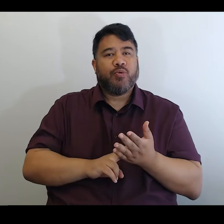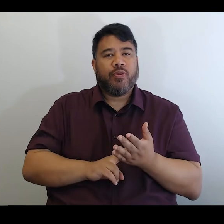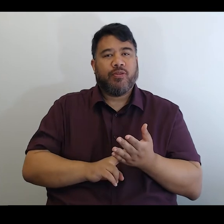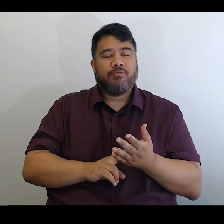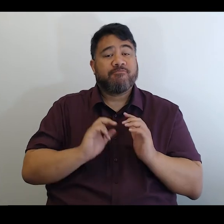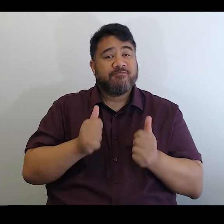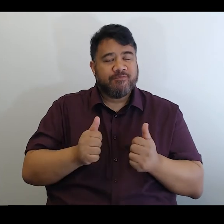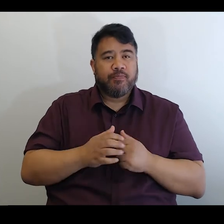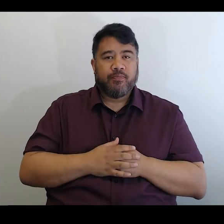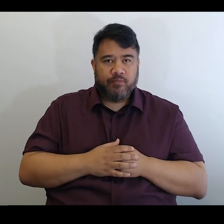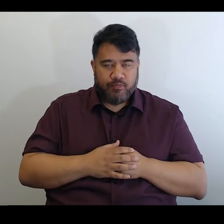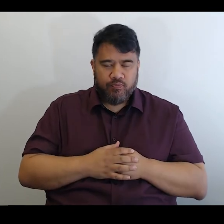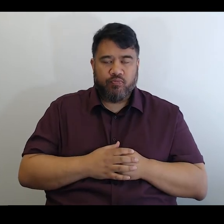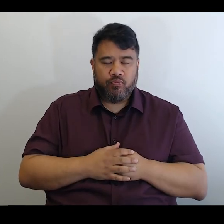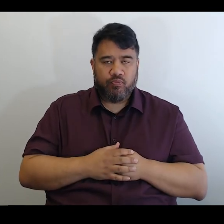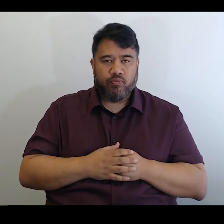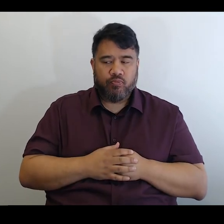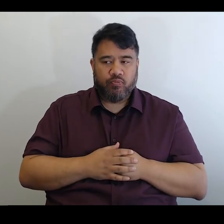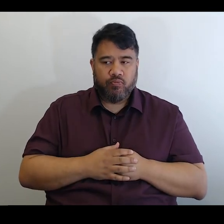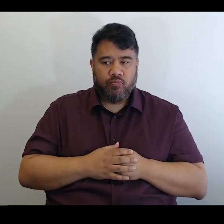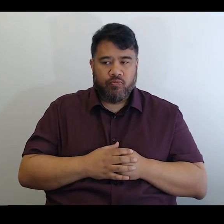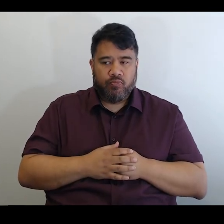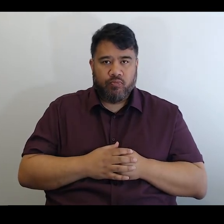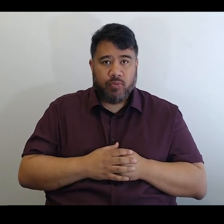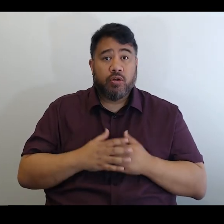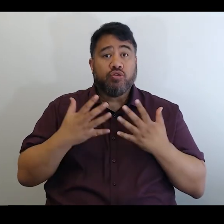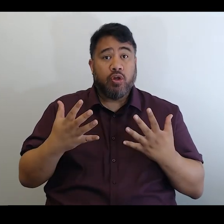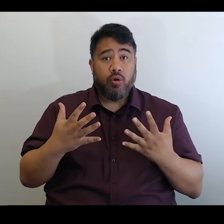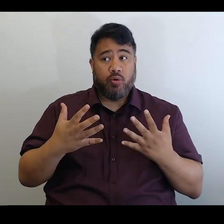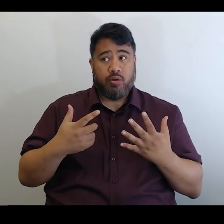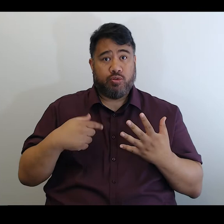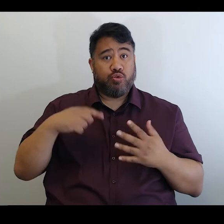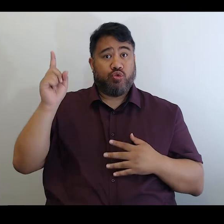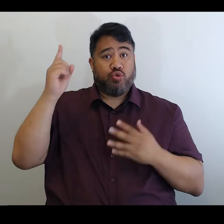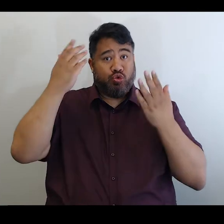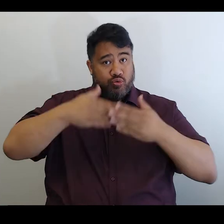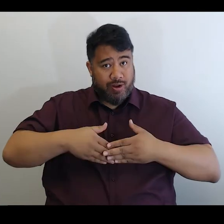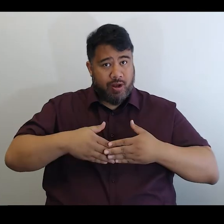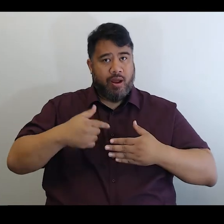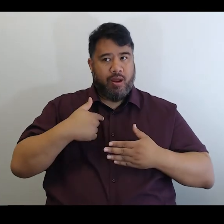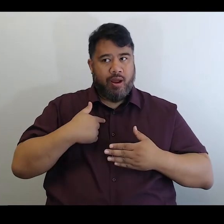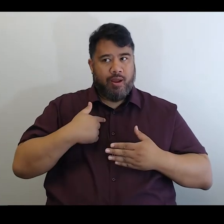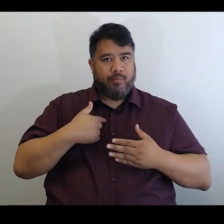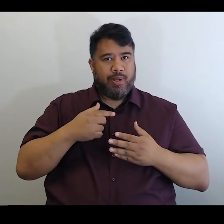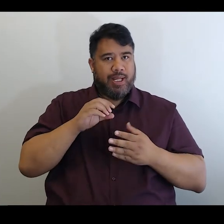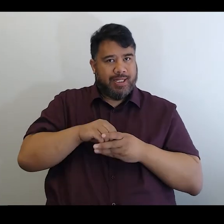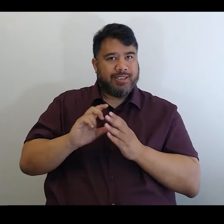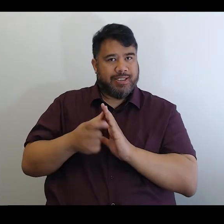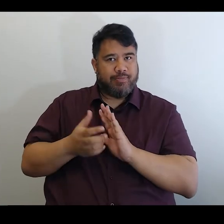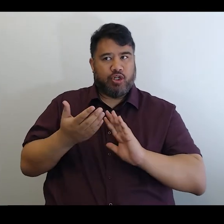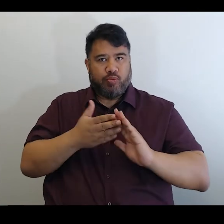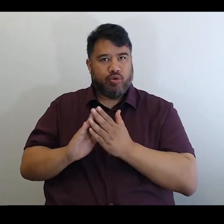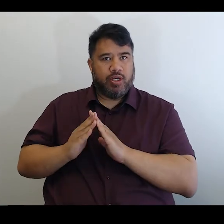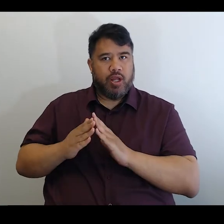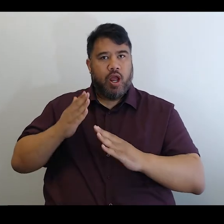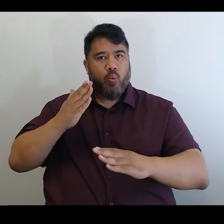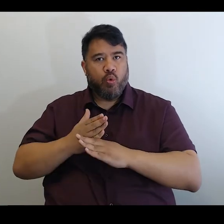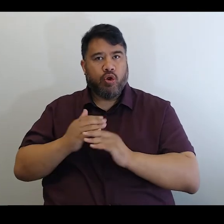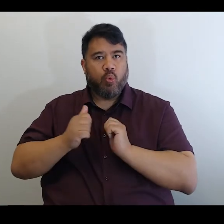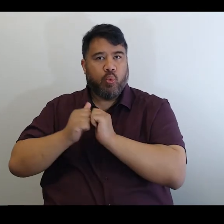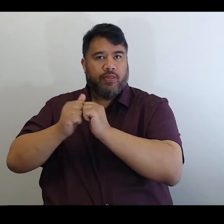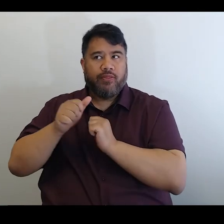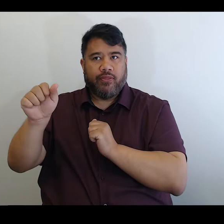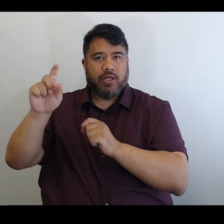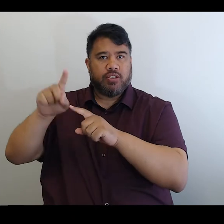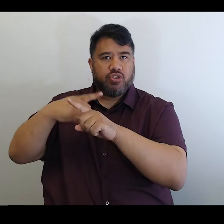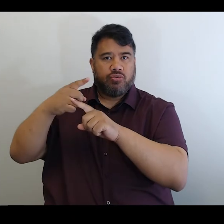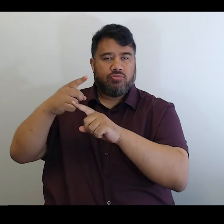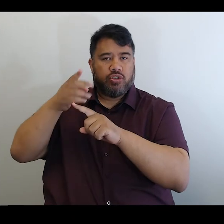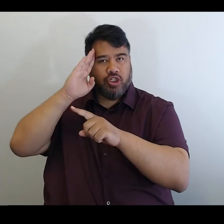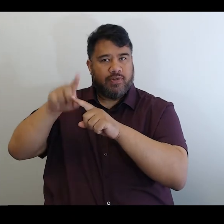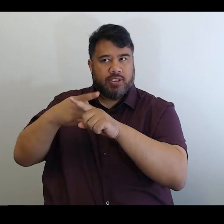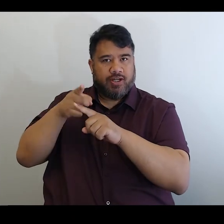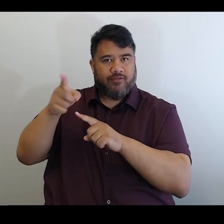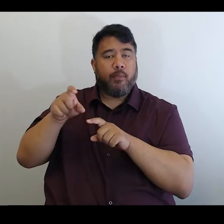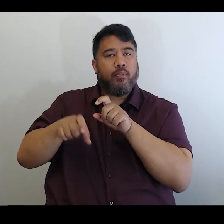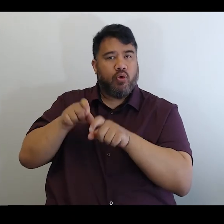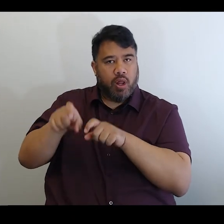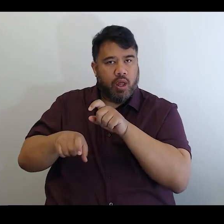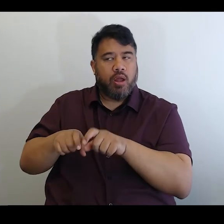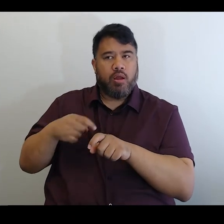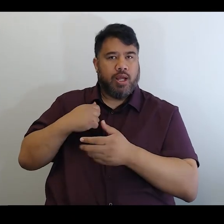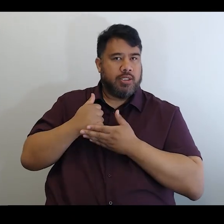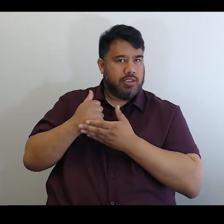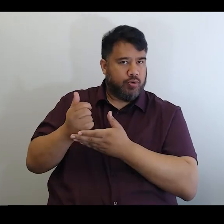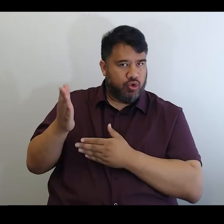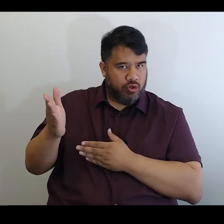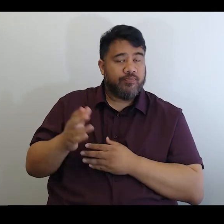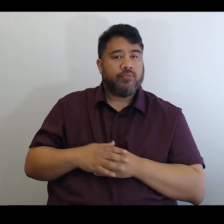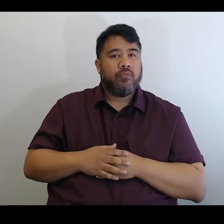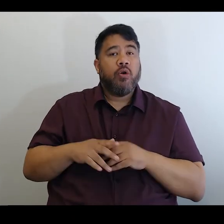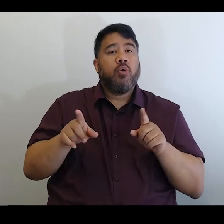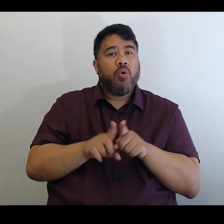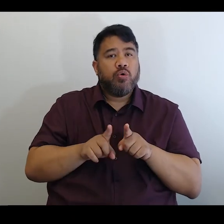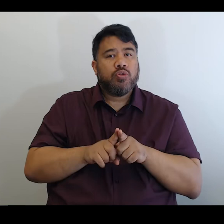One of my roles that I'm here as, as prudence has said, is as a community member working alongside our Tumuaki, our Chief Executive Officer Paula Tesoriero, and we also work alongside the senior leadership team,